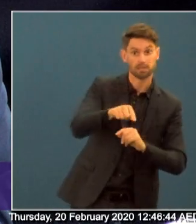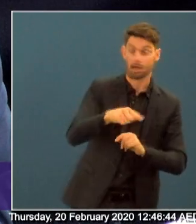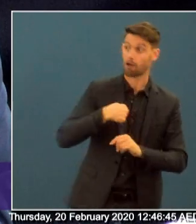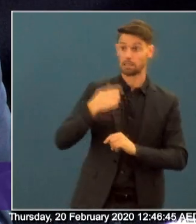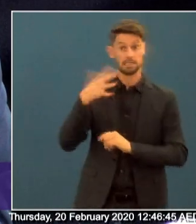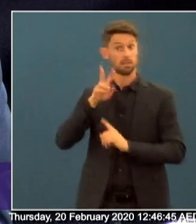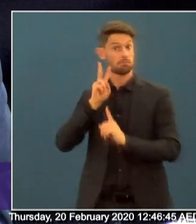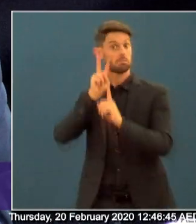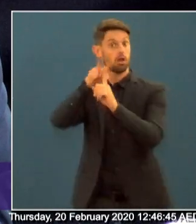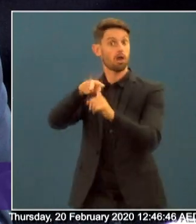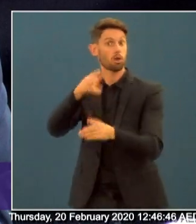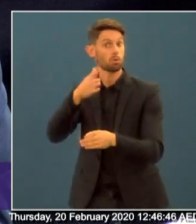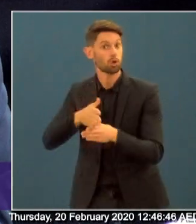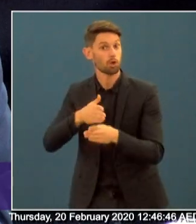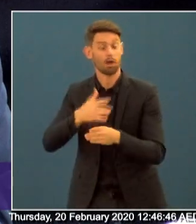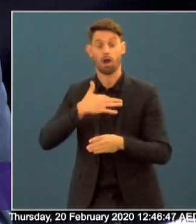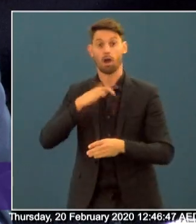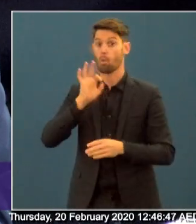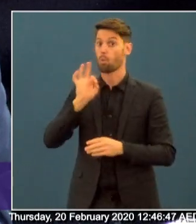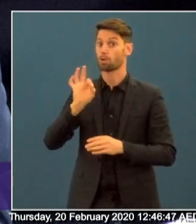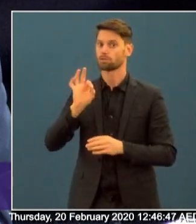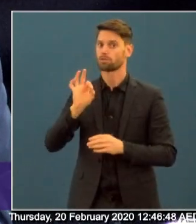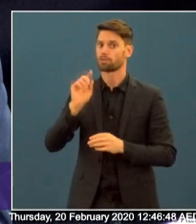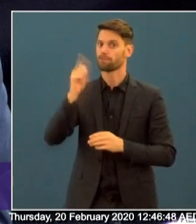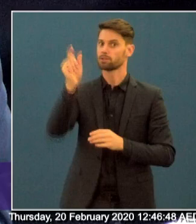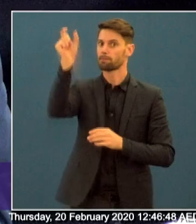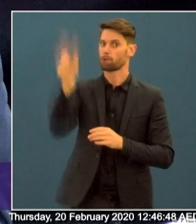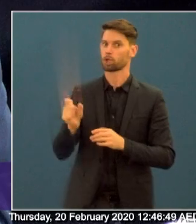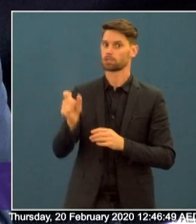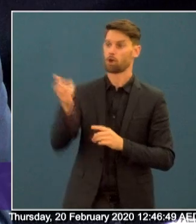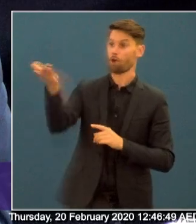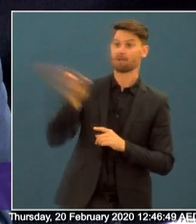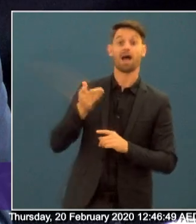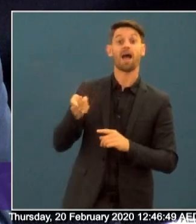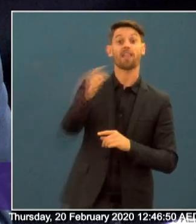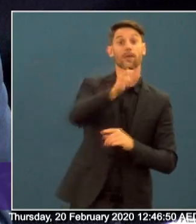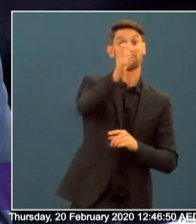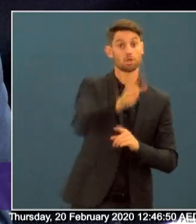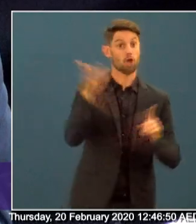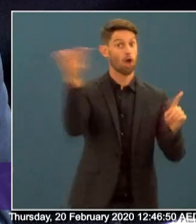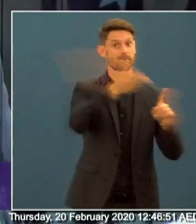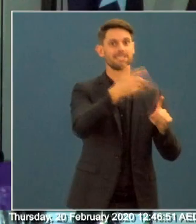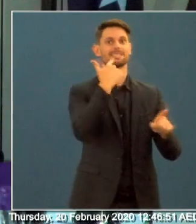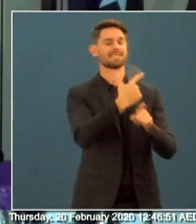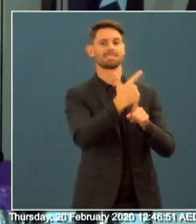I was the second person, as the first person declined the offer, and... We don't need to go into that.